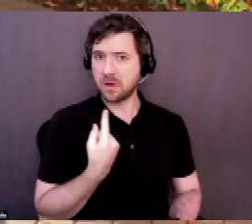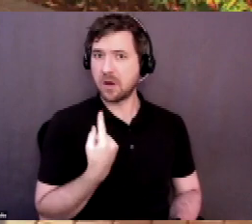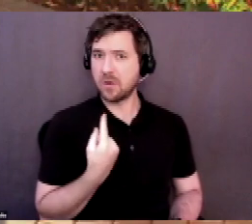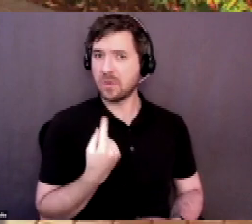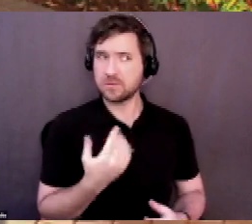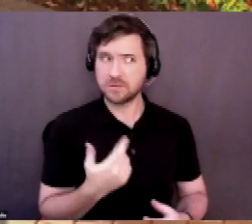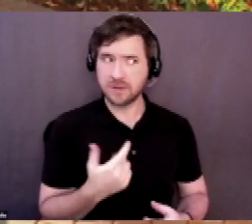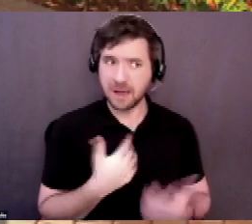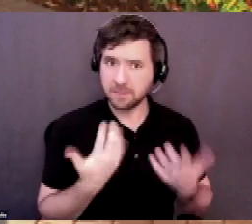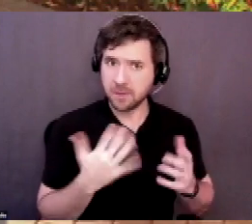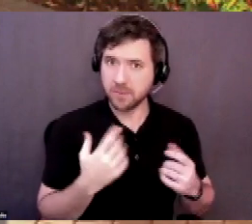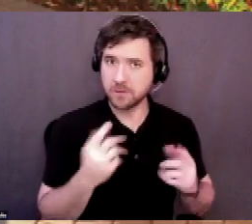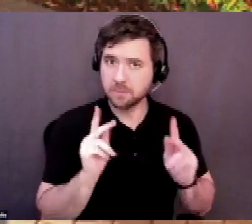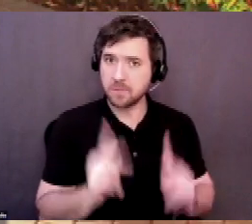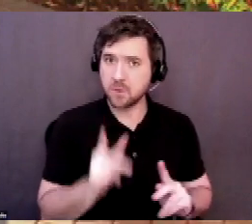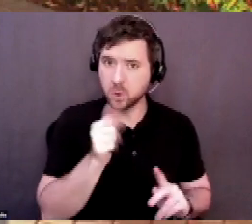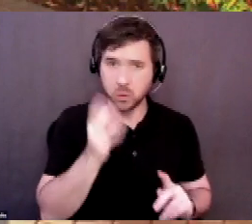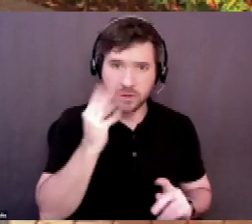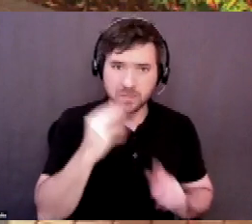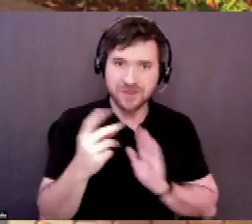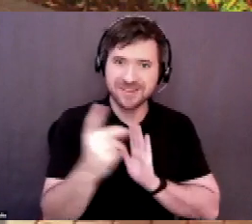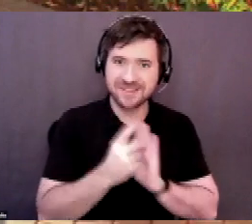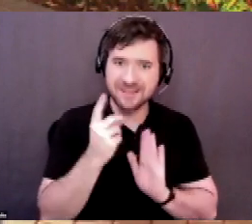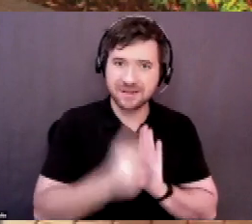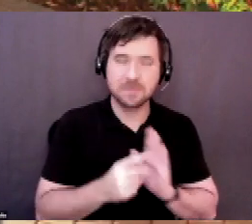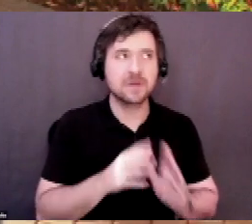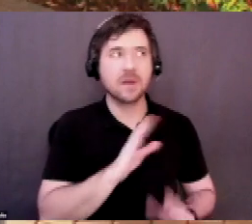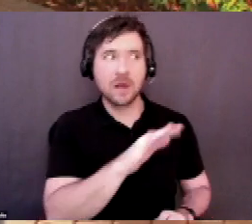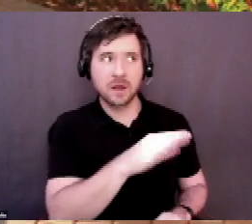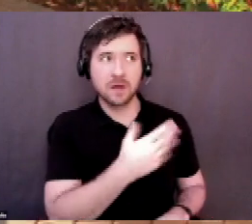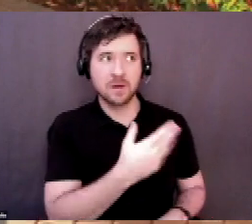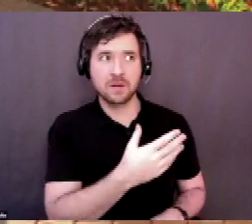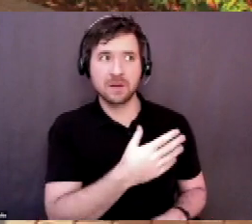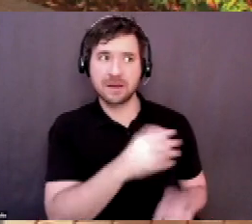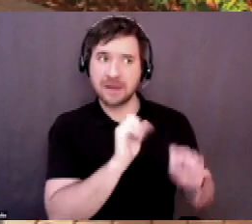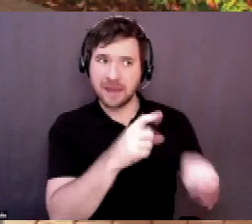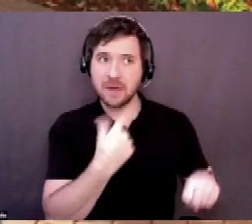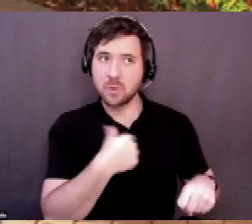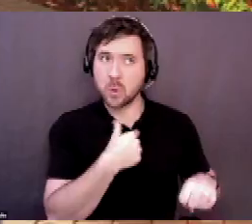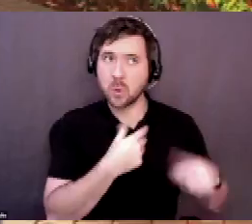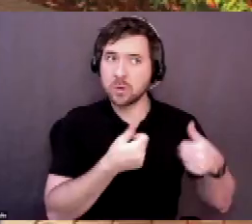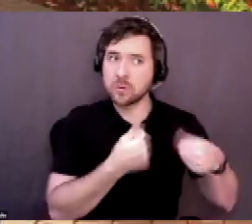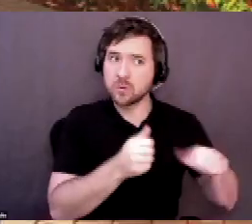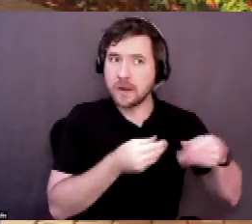Let's just pave this road as smoothly as we can.